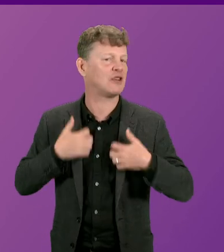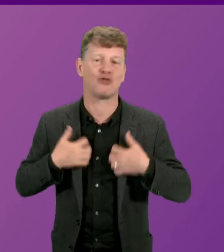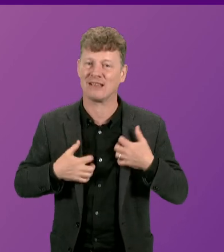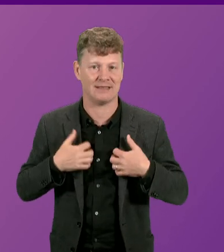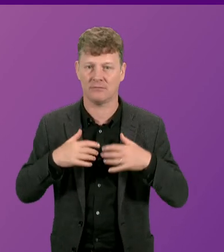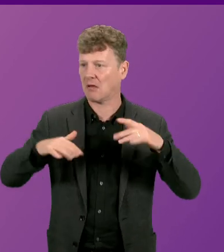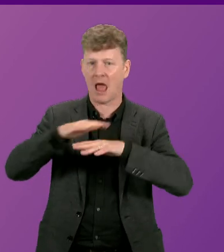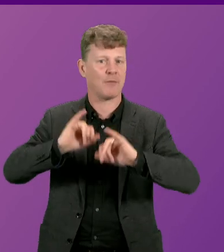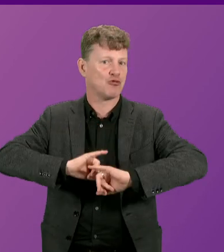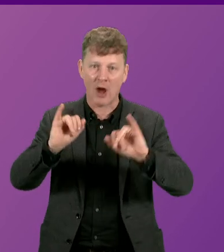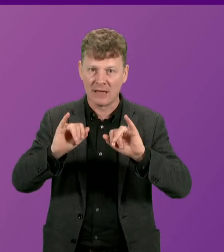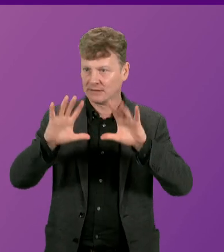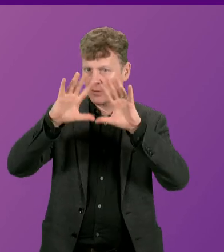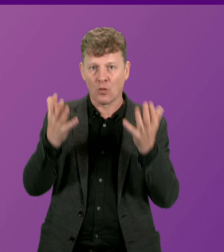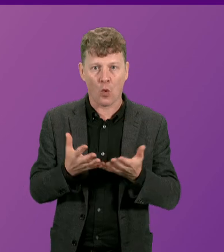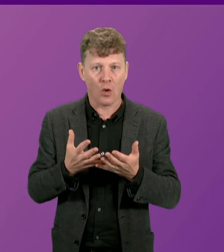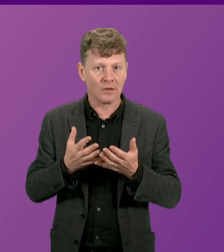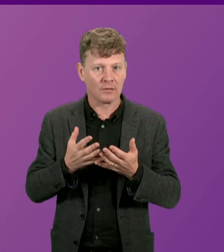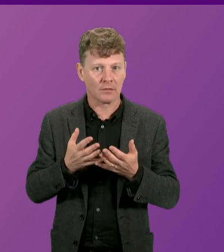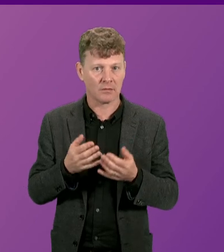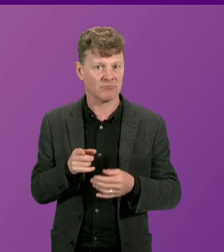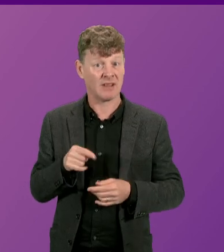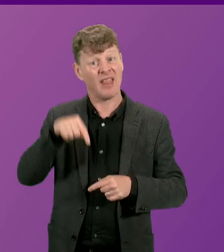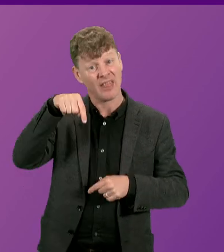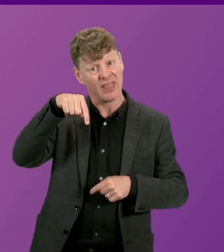that we face with the climate emergency. The Scottish Government will take the responsible